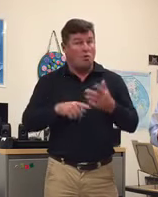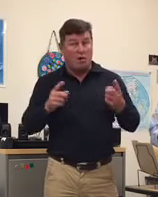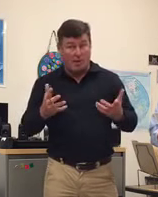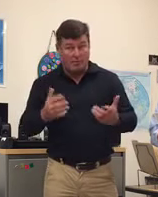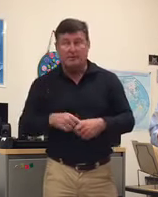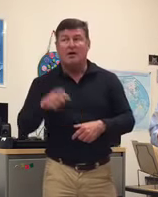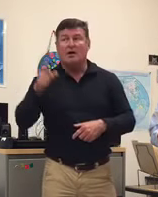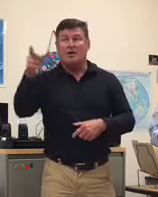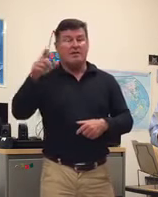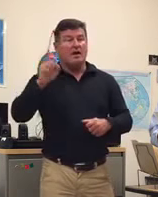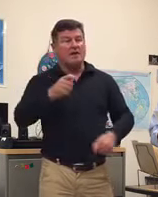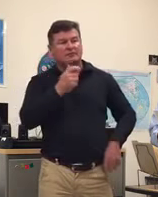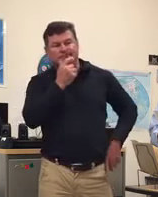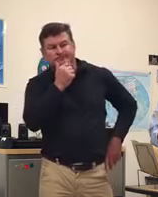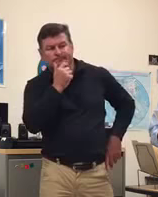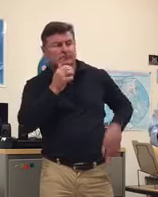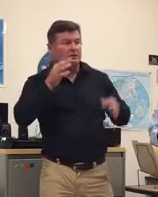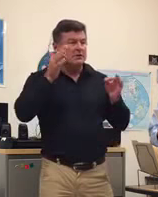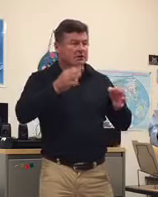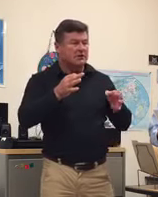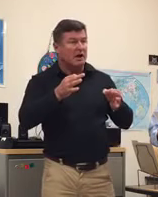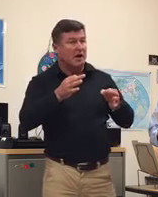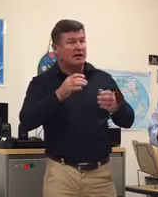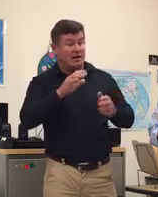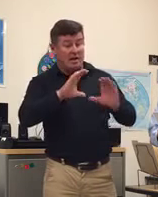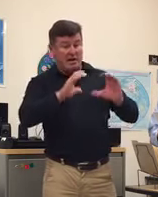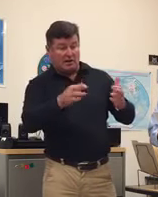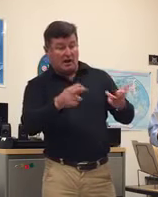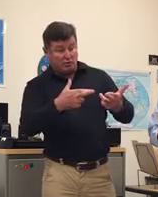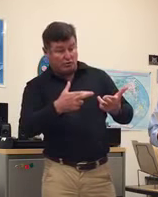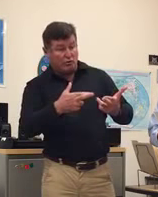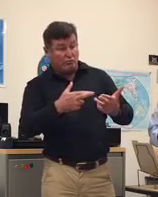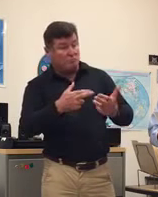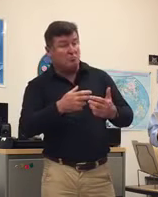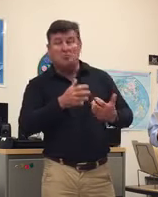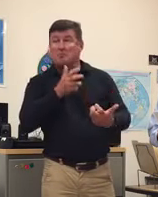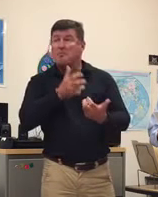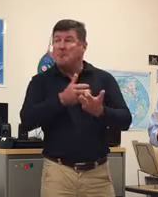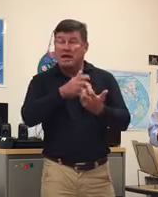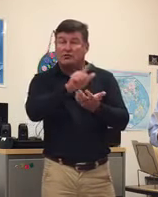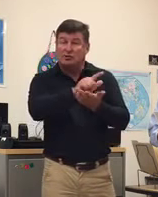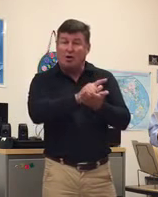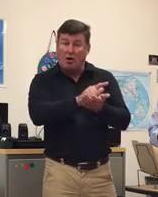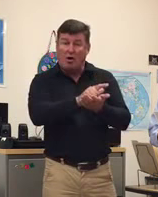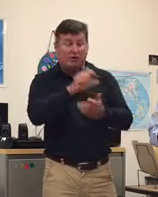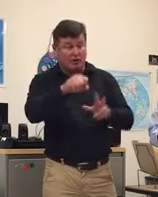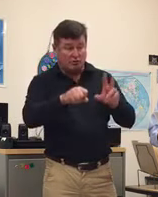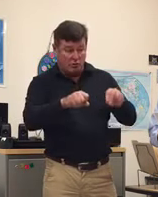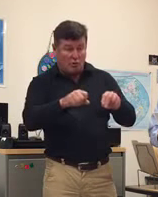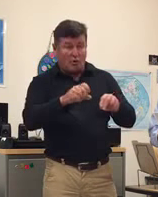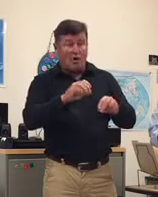The school district or charter school must decide whether or not that classroom does qualify under the law and we'll make the